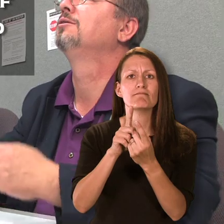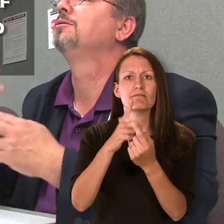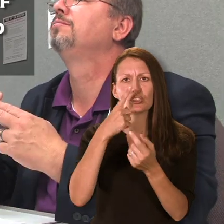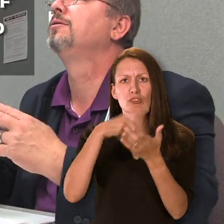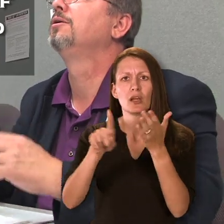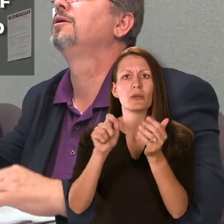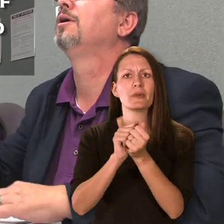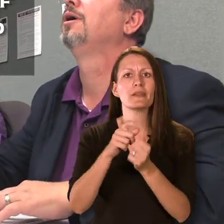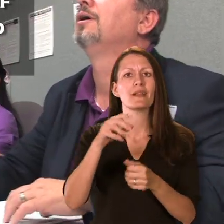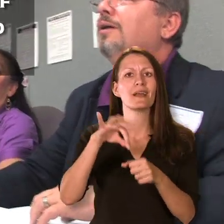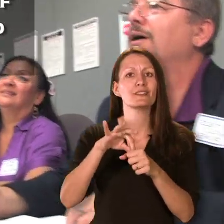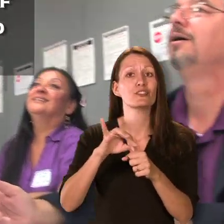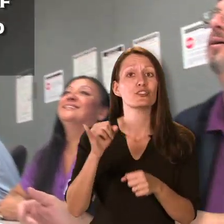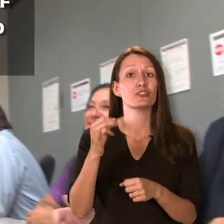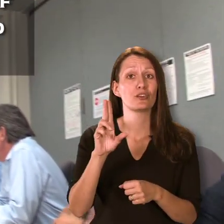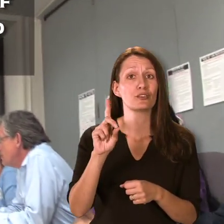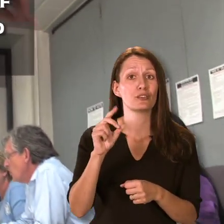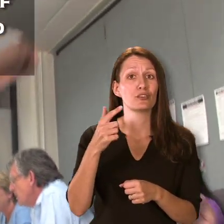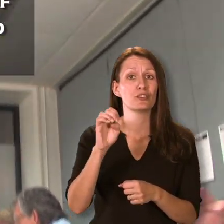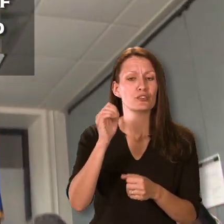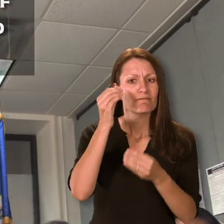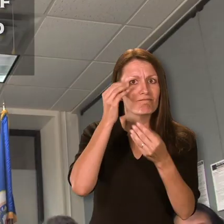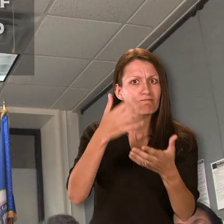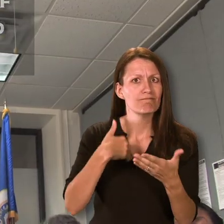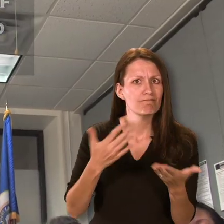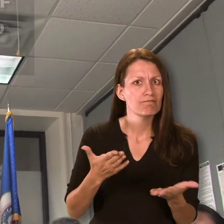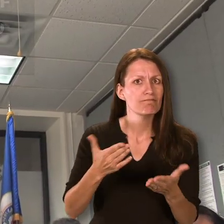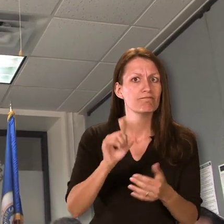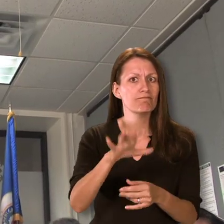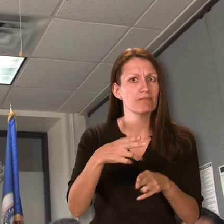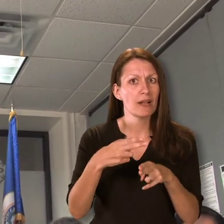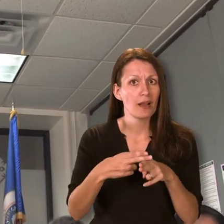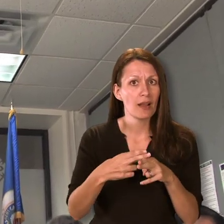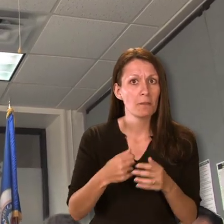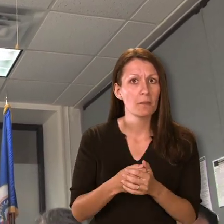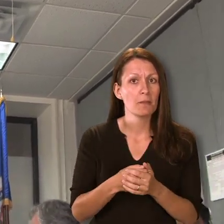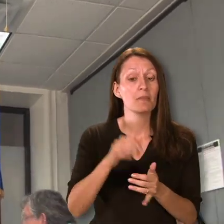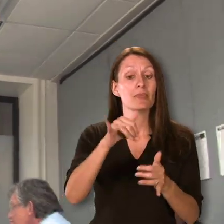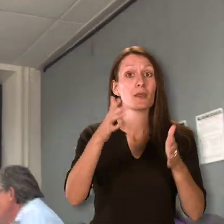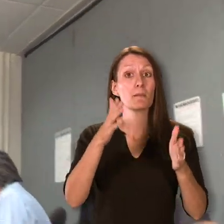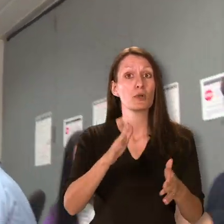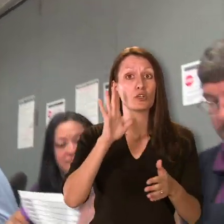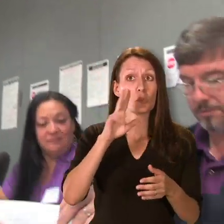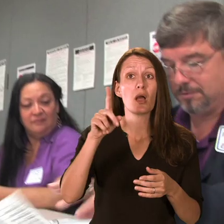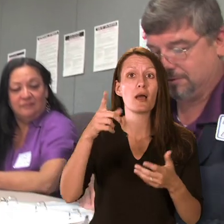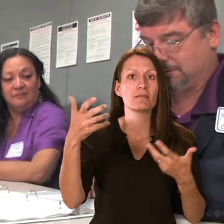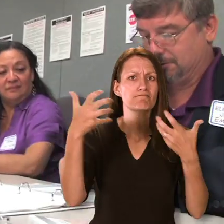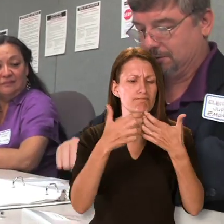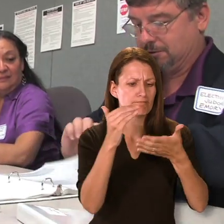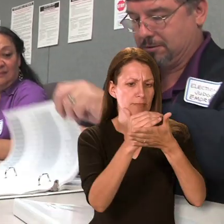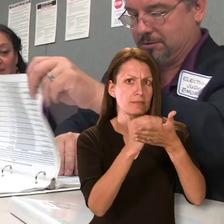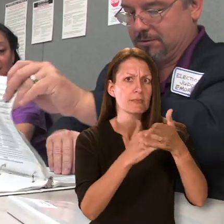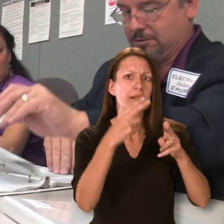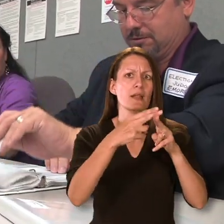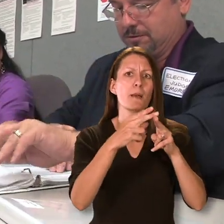is to check in with an Election Judge. He or she will check the list of people